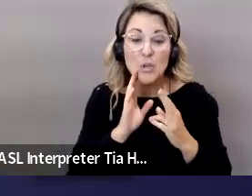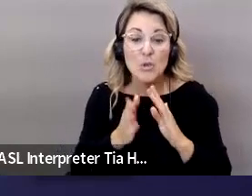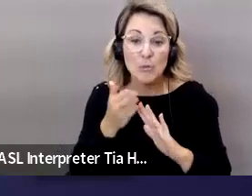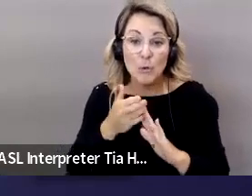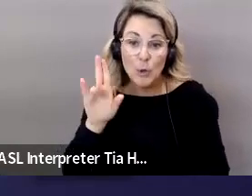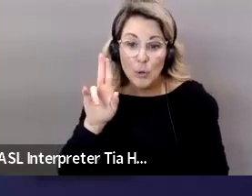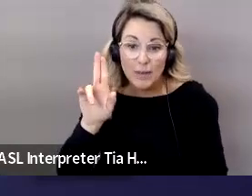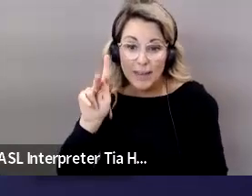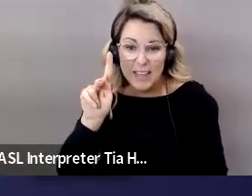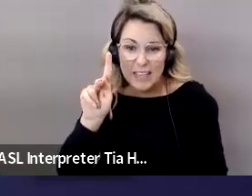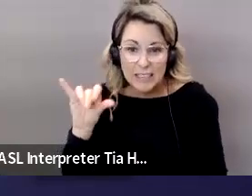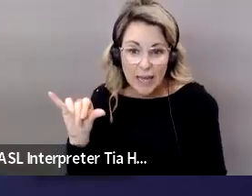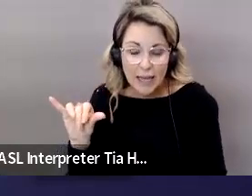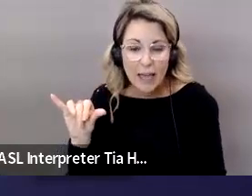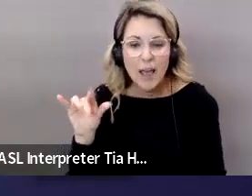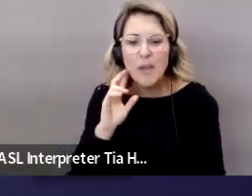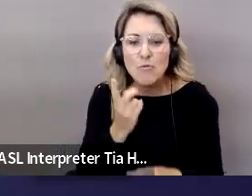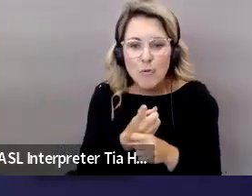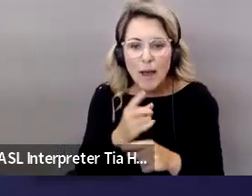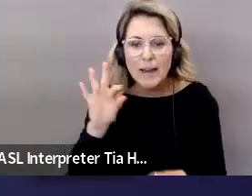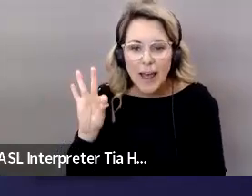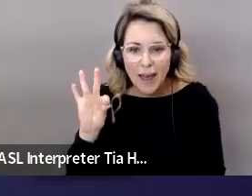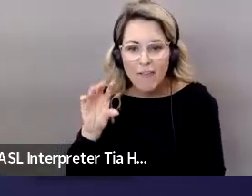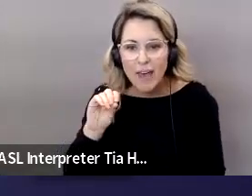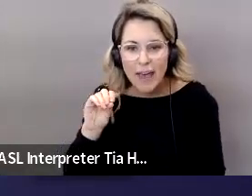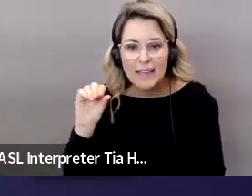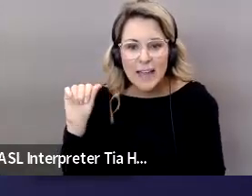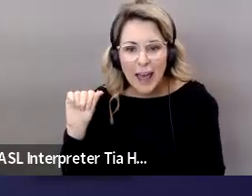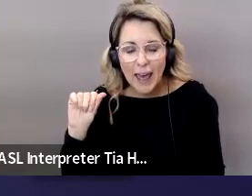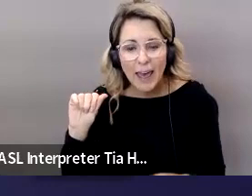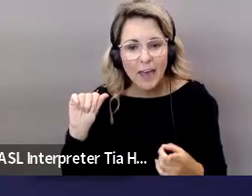the the correct FNA, right? Like, all those things as you're developing a budget. Sometimes you see,